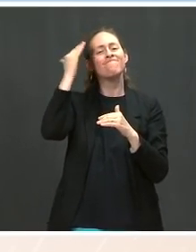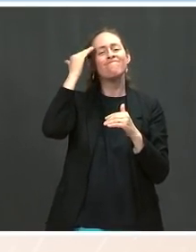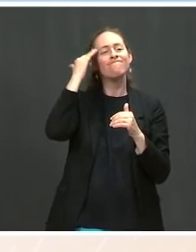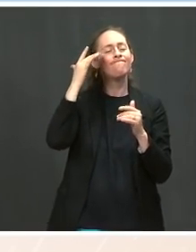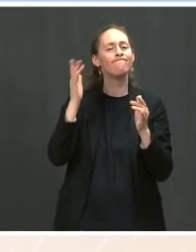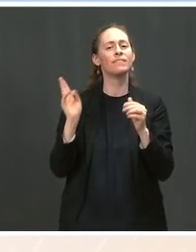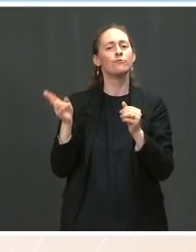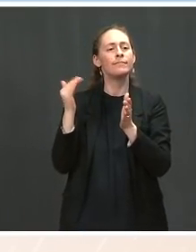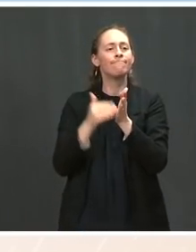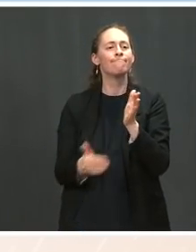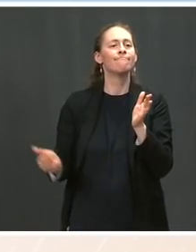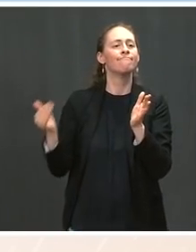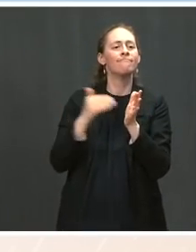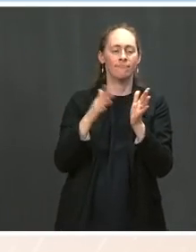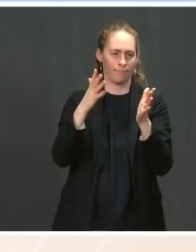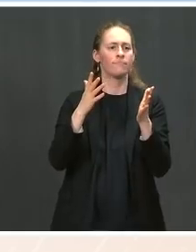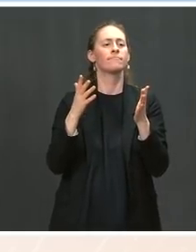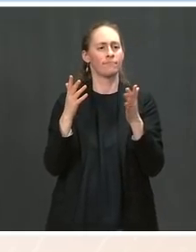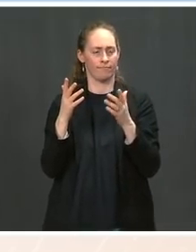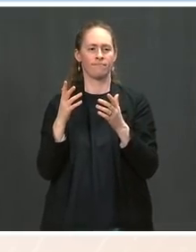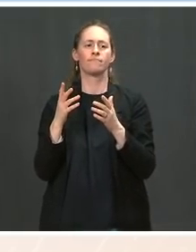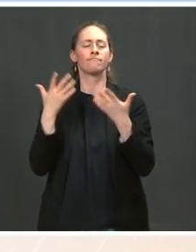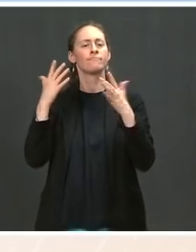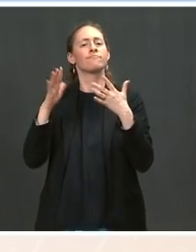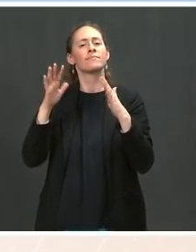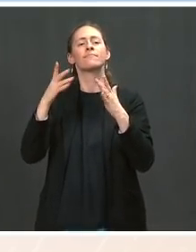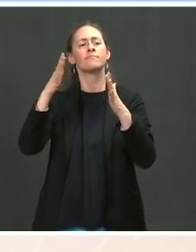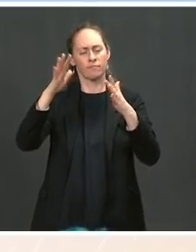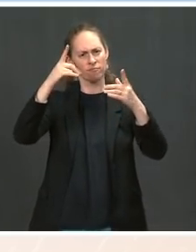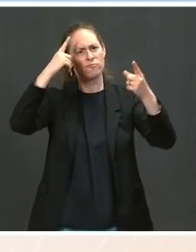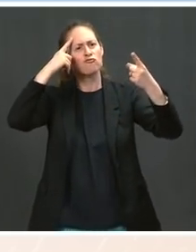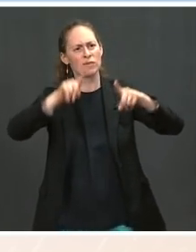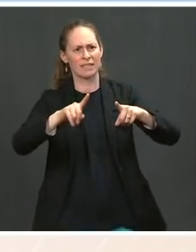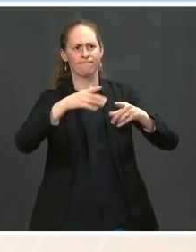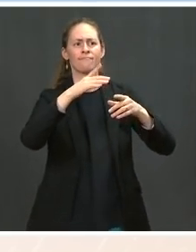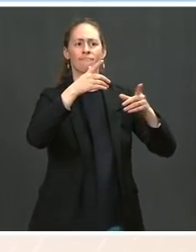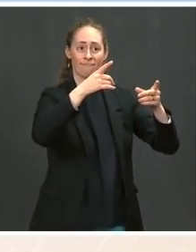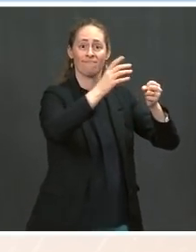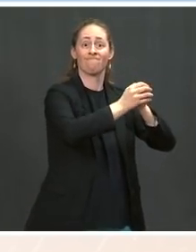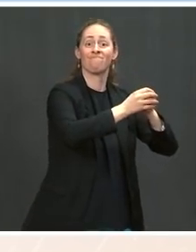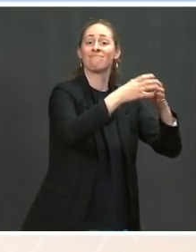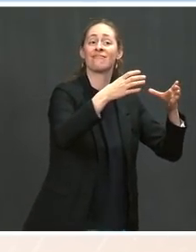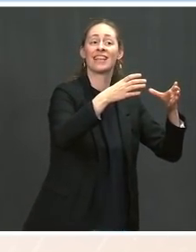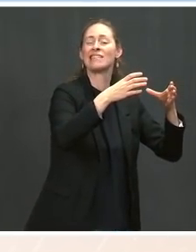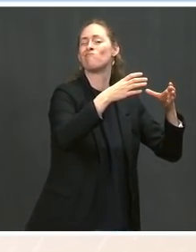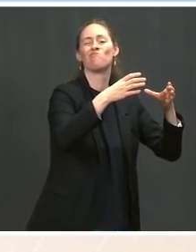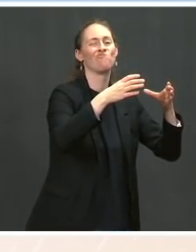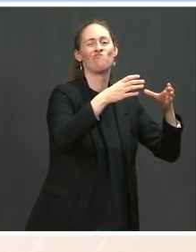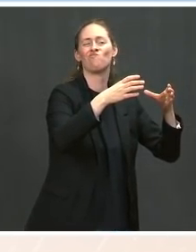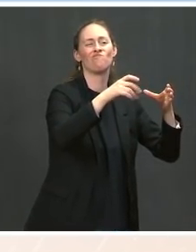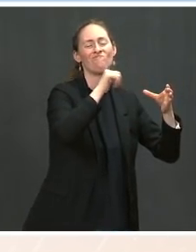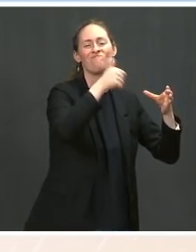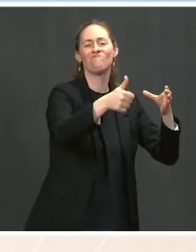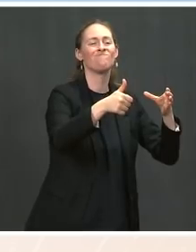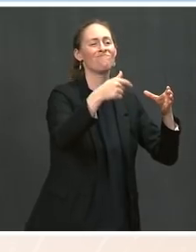that he opposed the surge back 10 years ago. And he was vocal about that in the appropriate manner at that time.